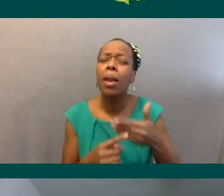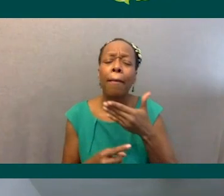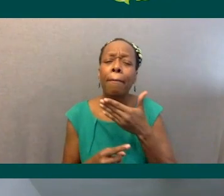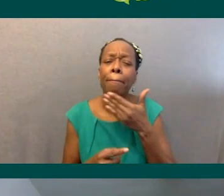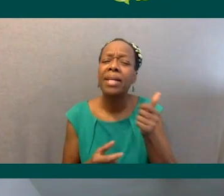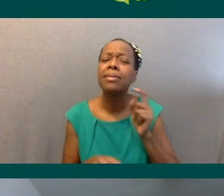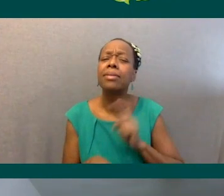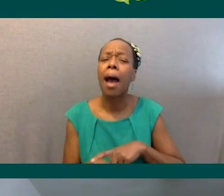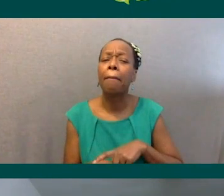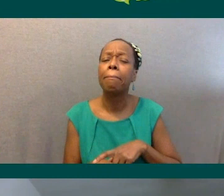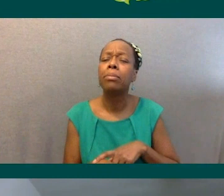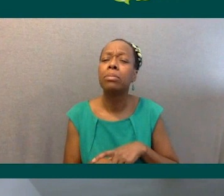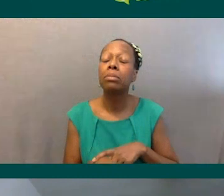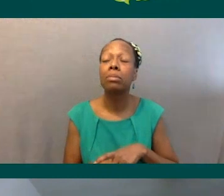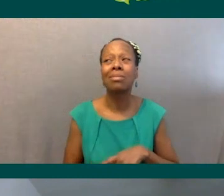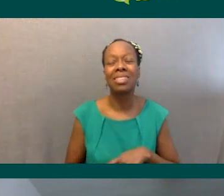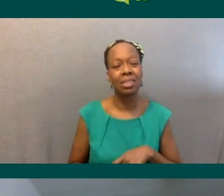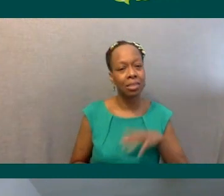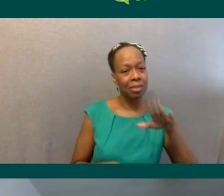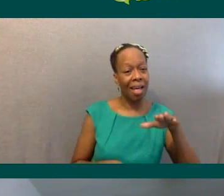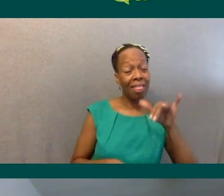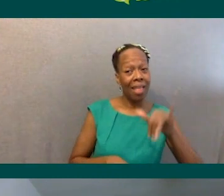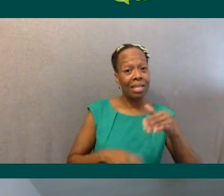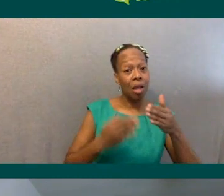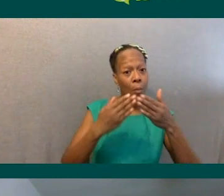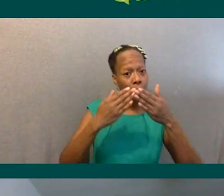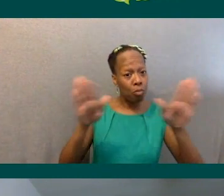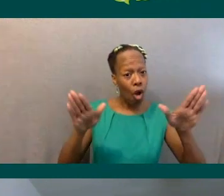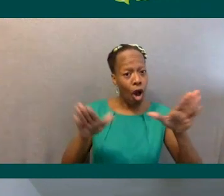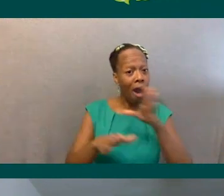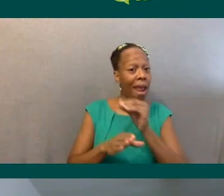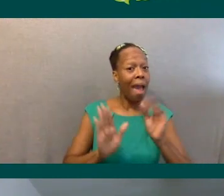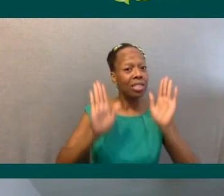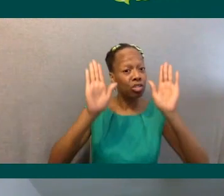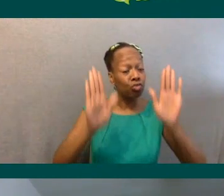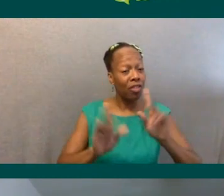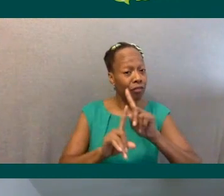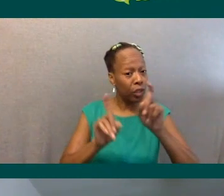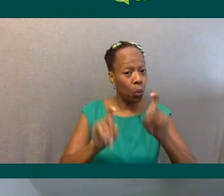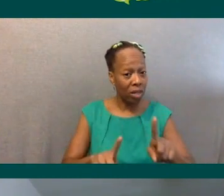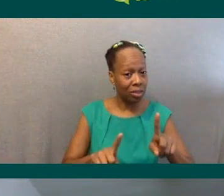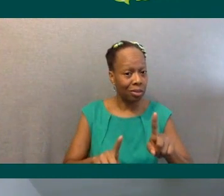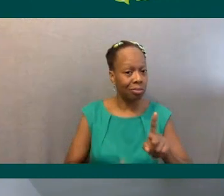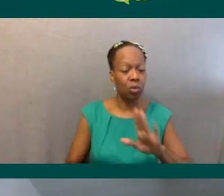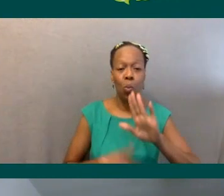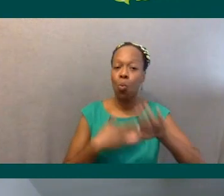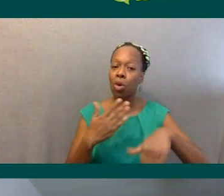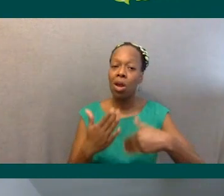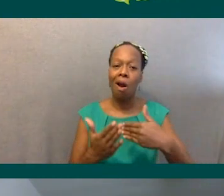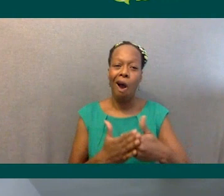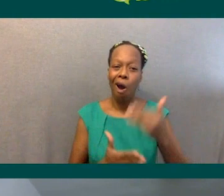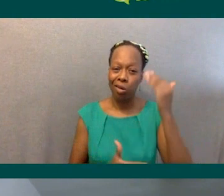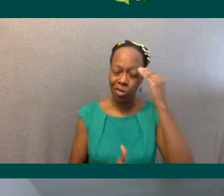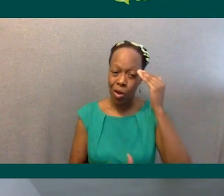Rachel, that's a very broad question and a terrific question. We all know that cerebral palsy can affect children